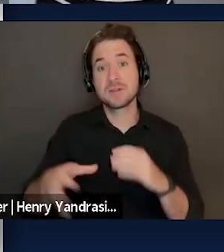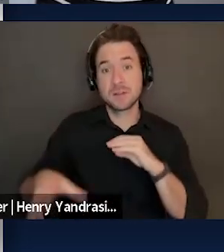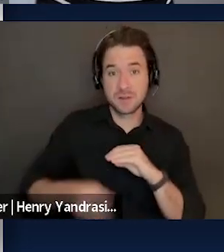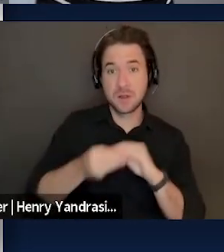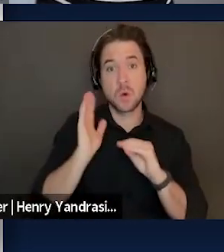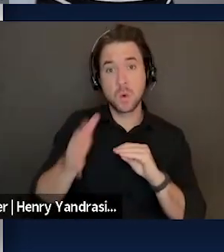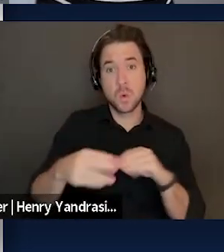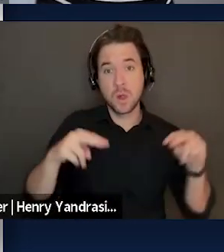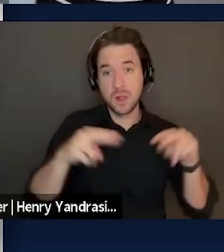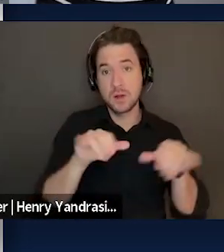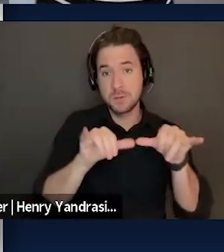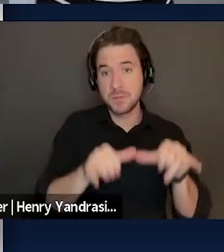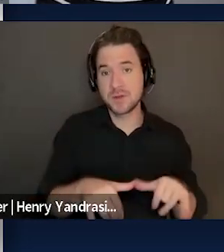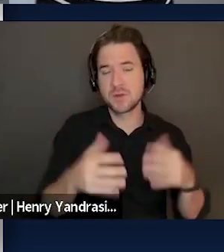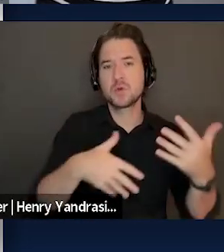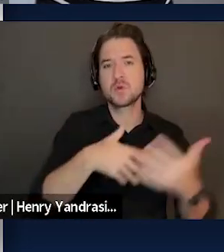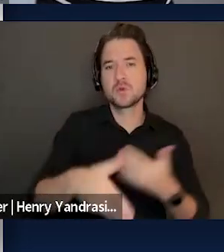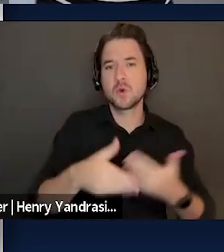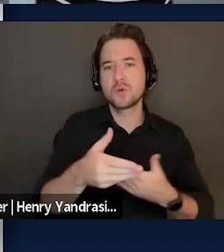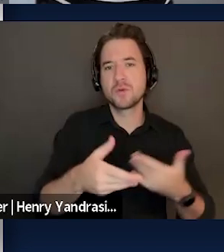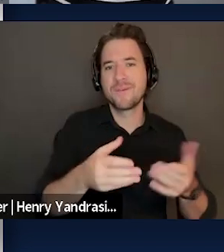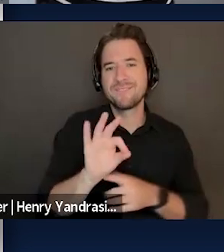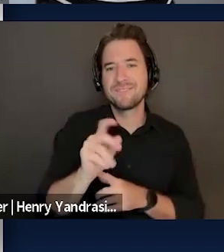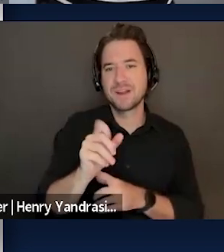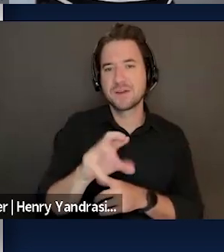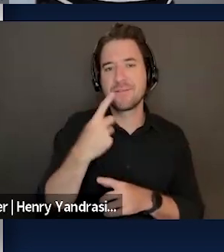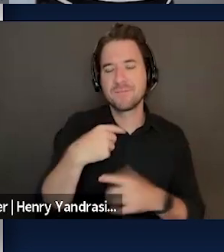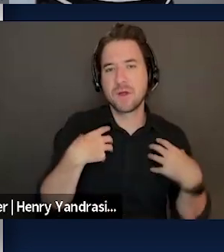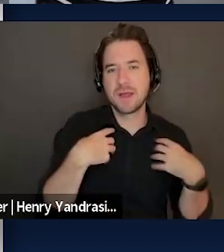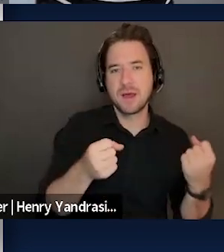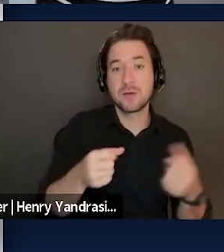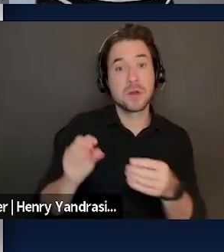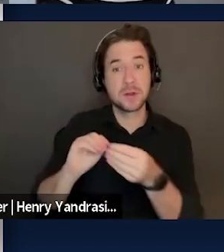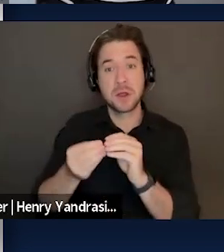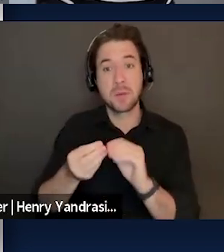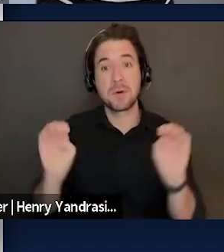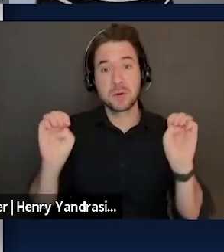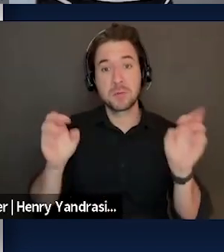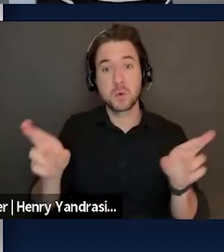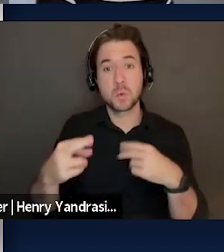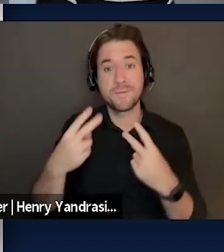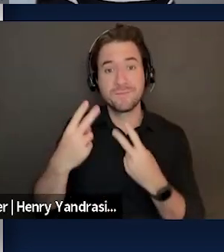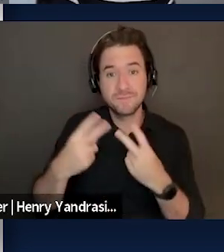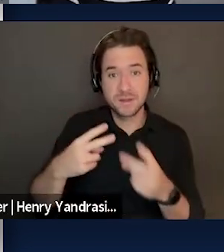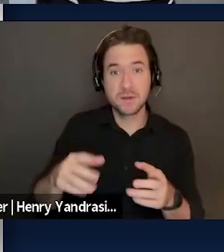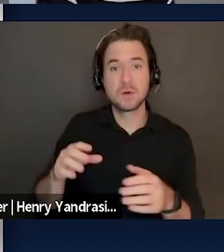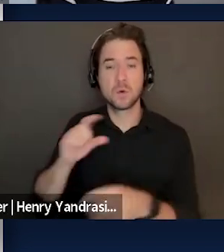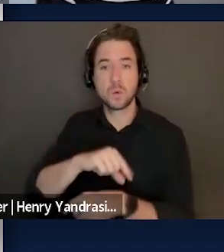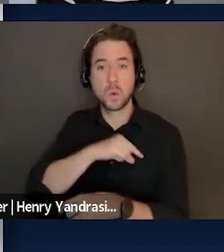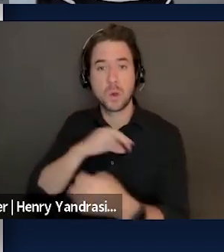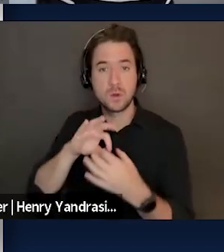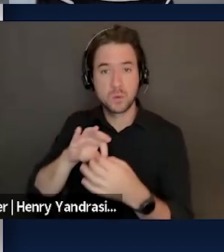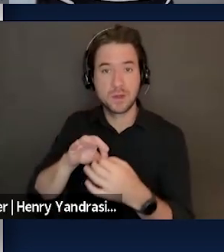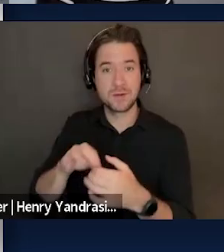Um, we have questions that look at number of ER visits, the quality of relationship between patients and caregivers.